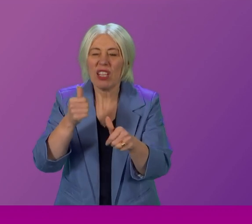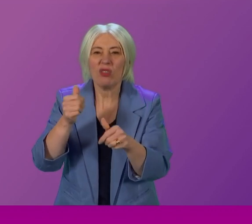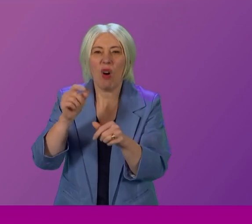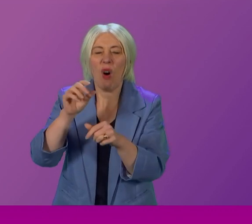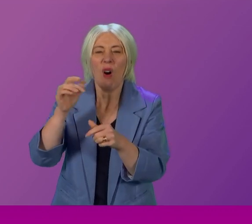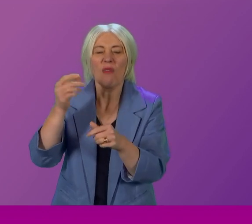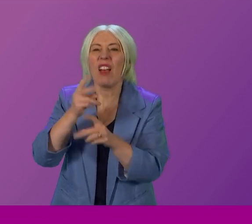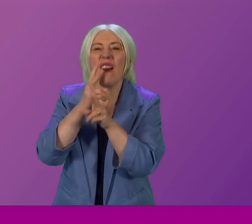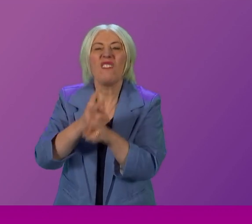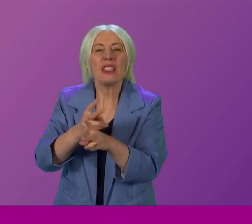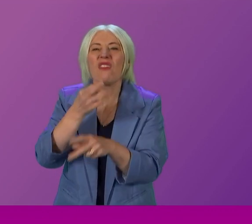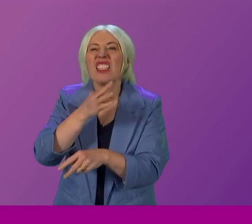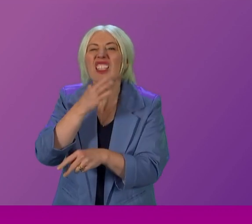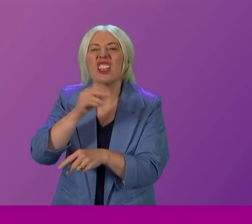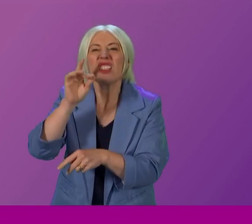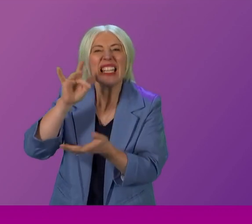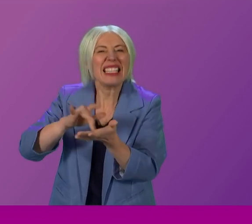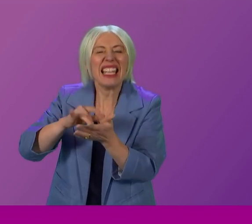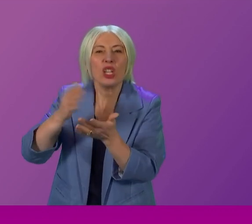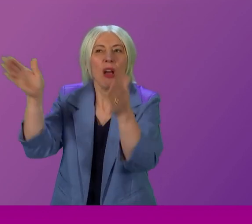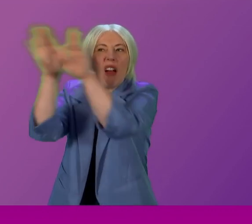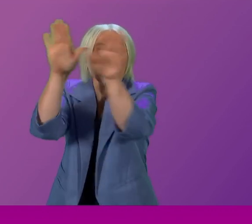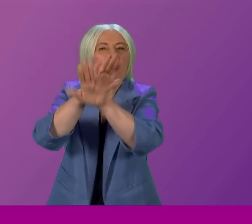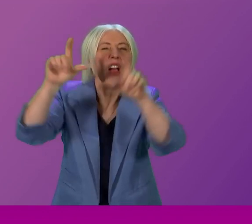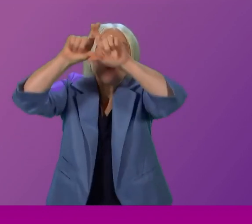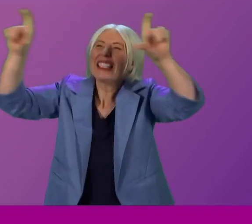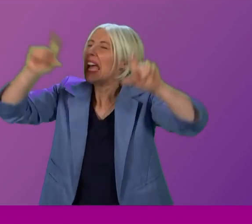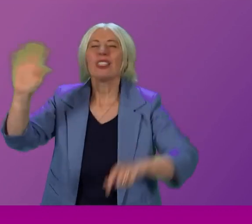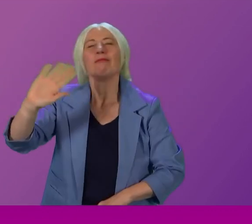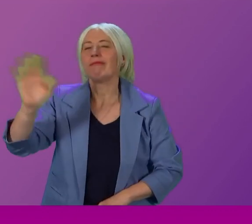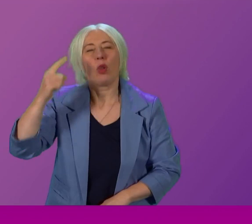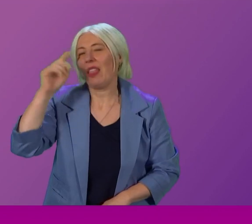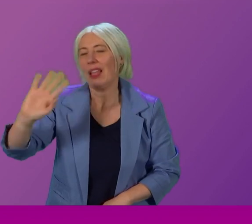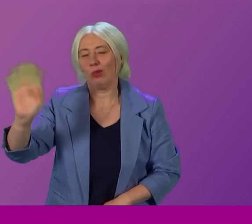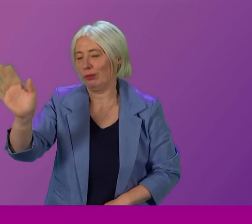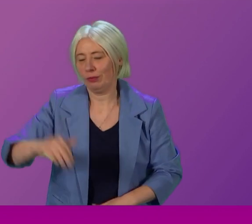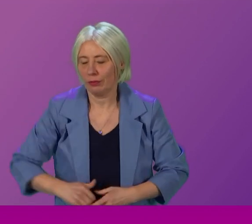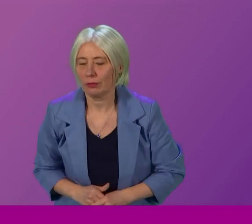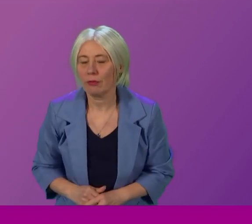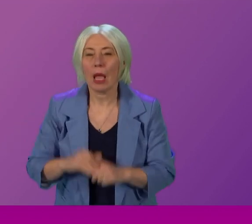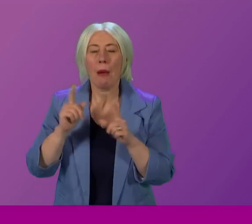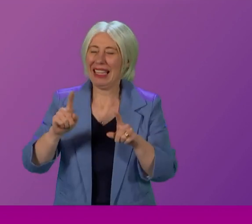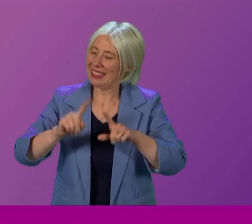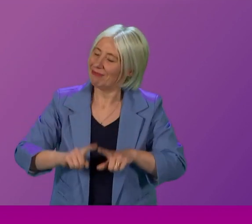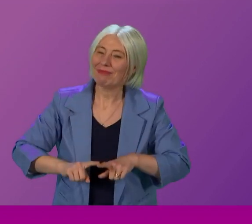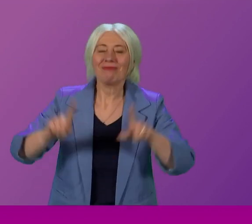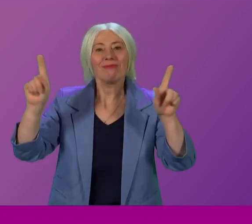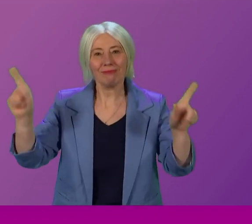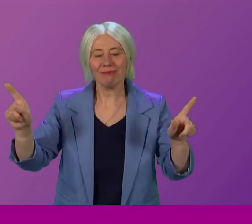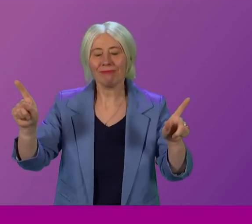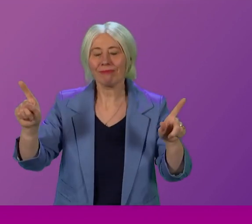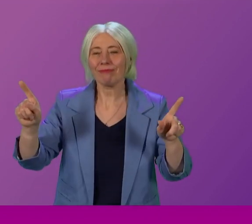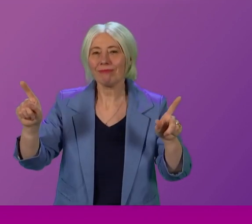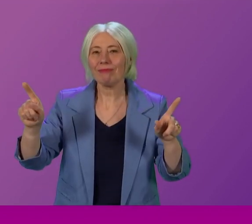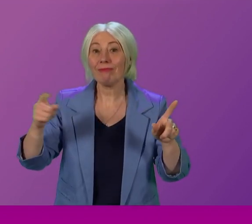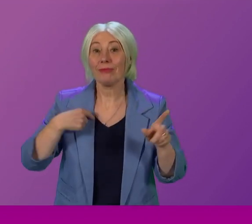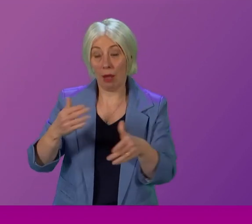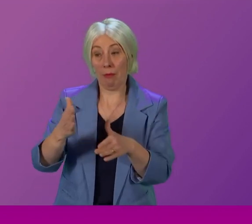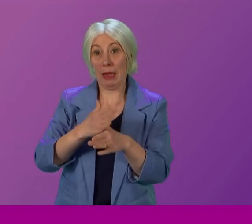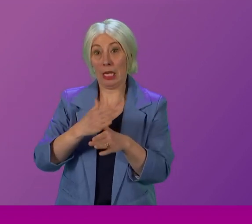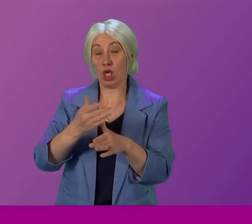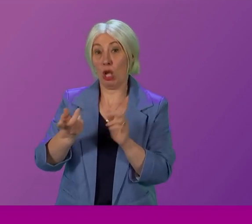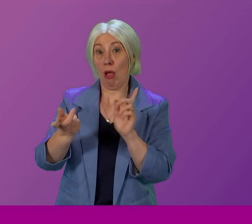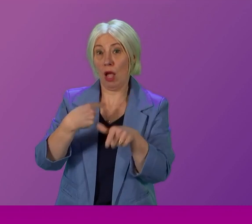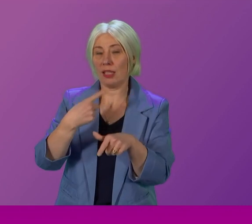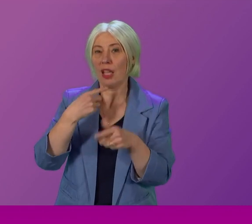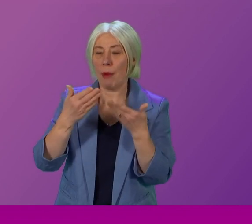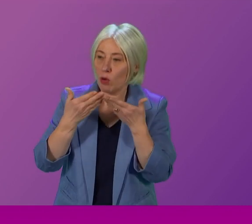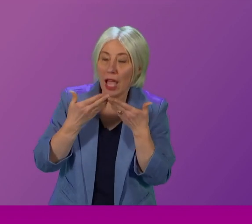not in our current thinking. In my initial answer, I mentioned the exposure of children